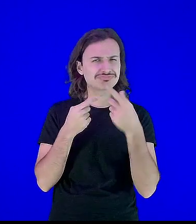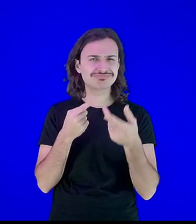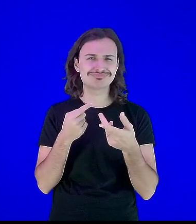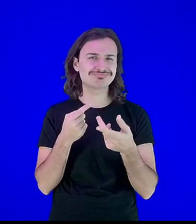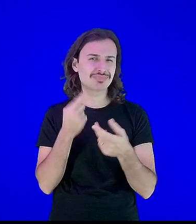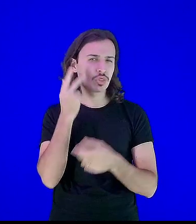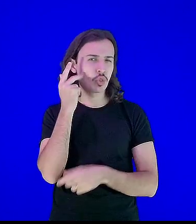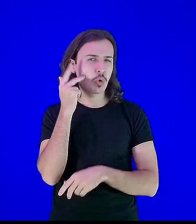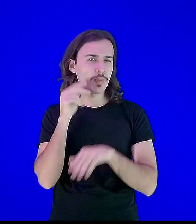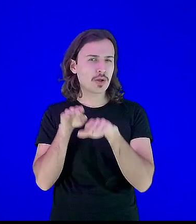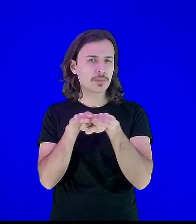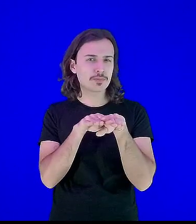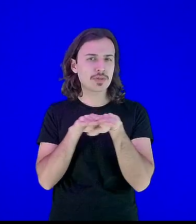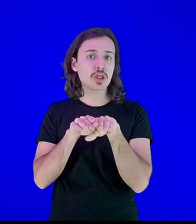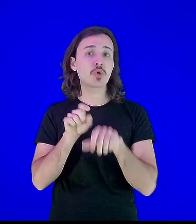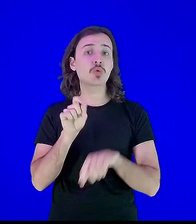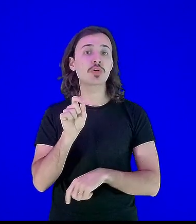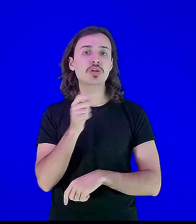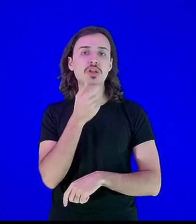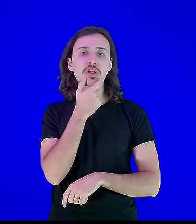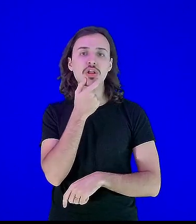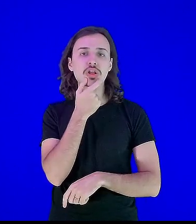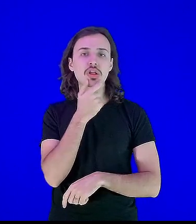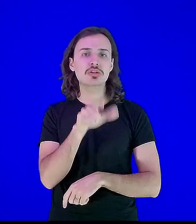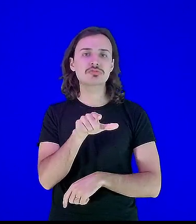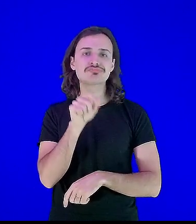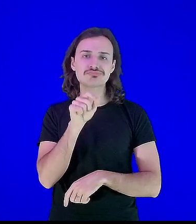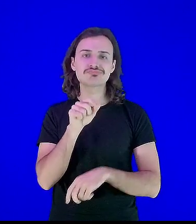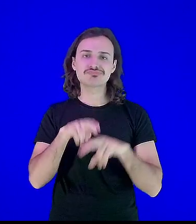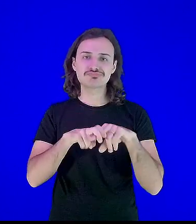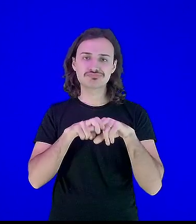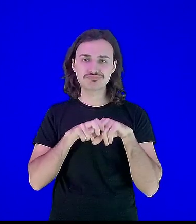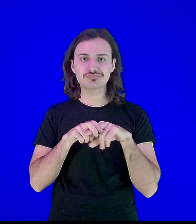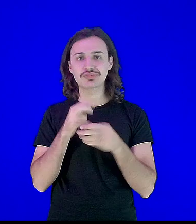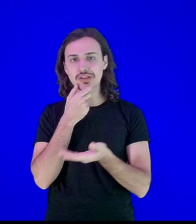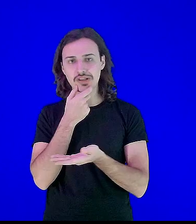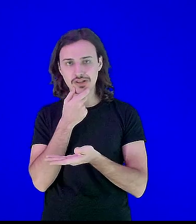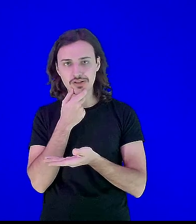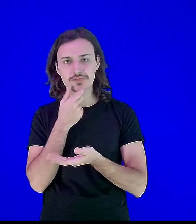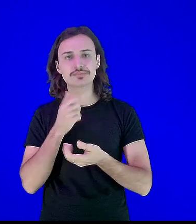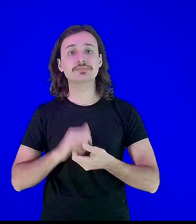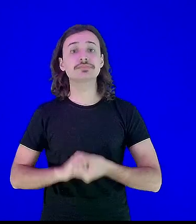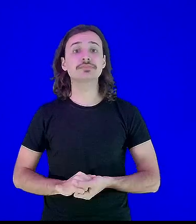let me go back to the English version right this is the homepage, the current homepage